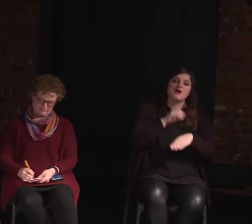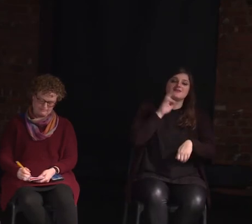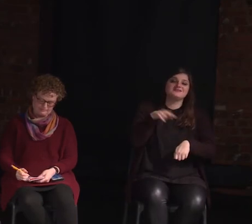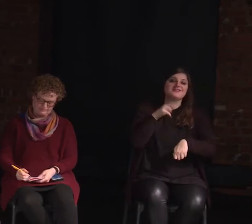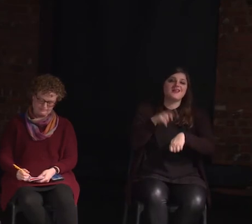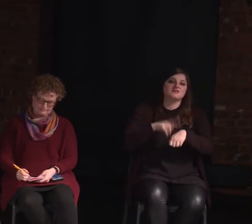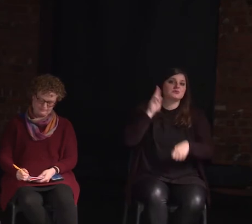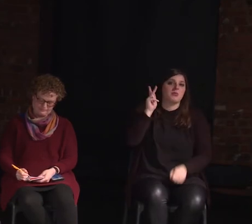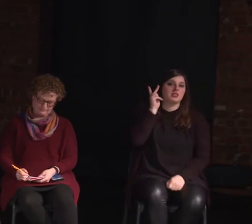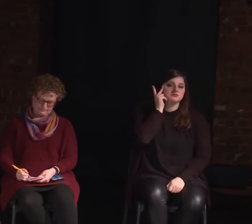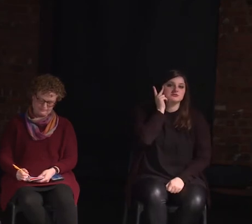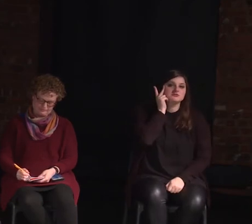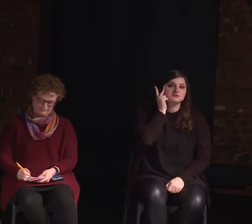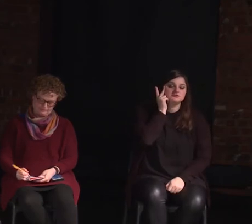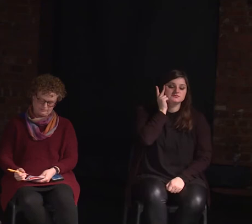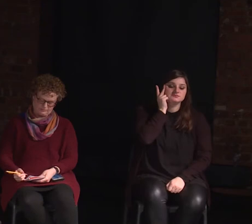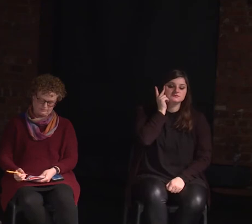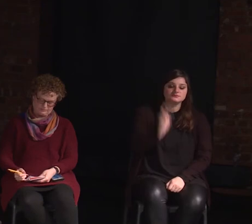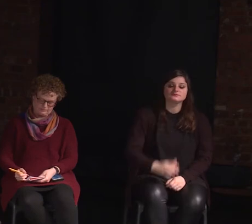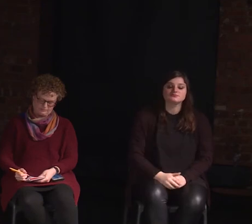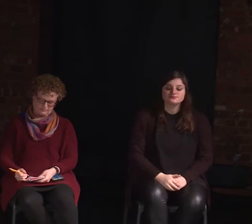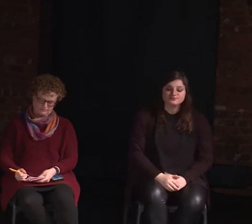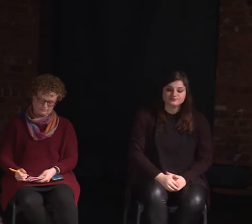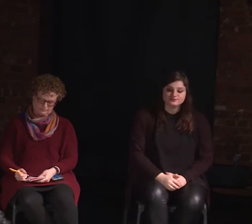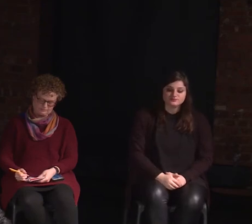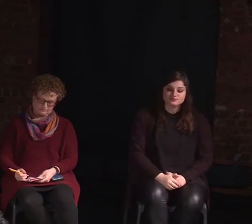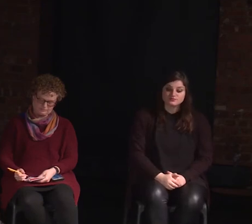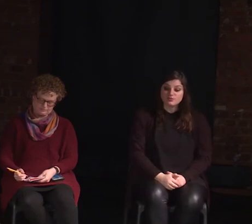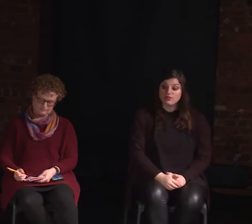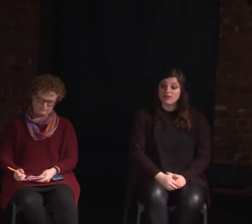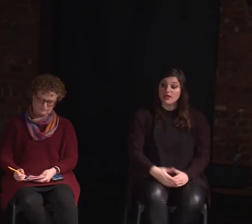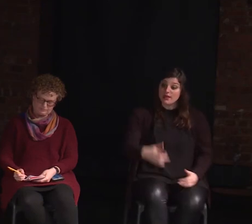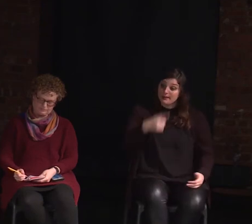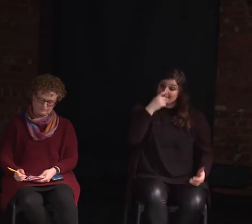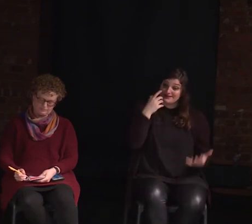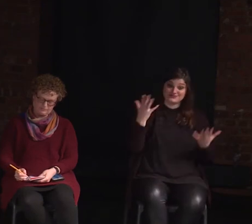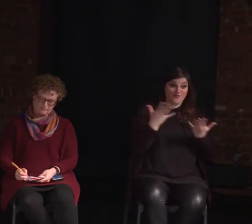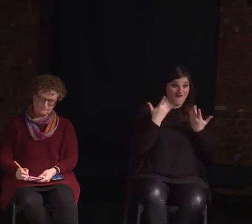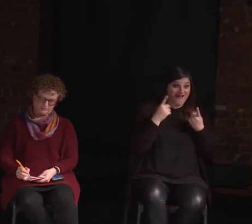What happened there and the way that the administration in Washington handled it, as you said, was